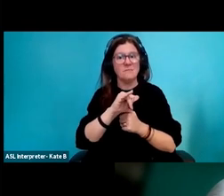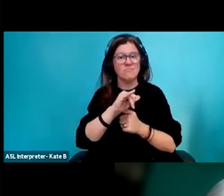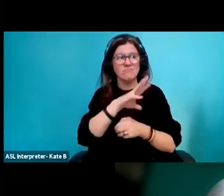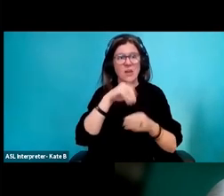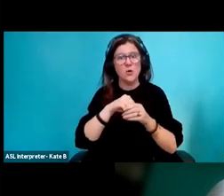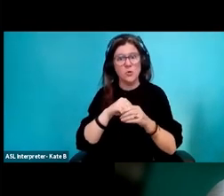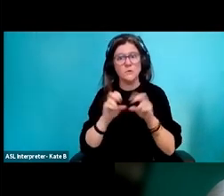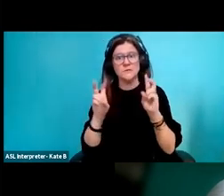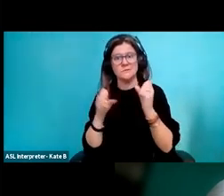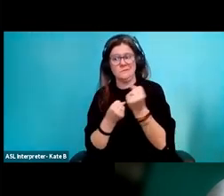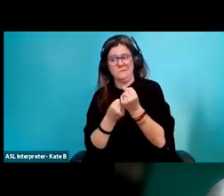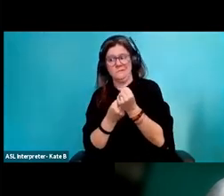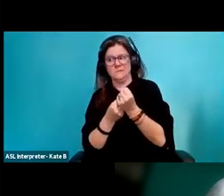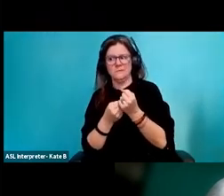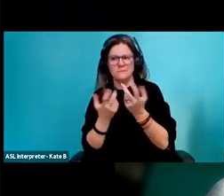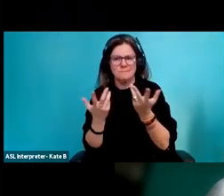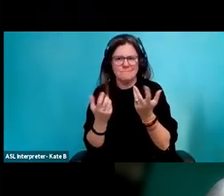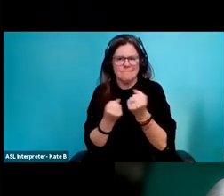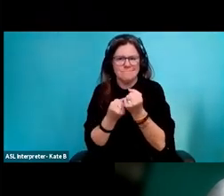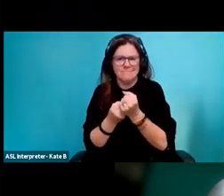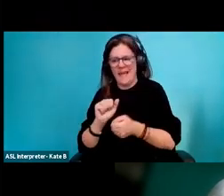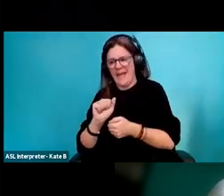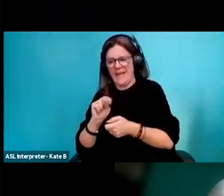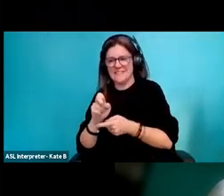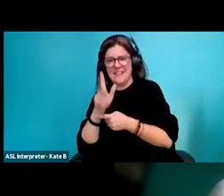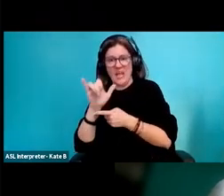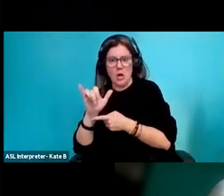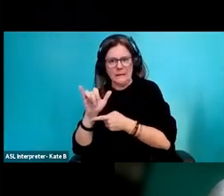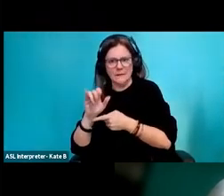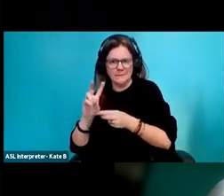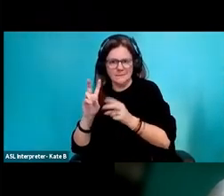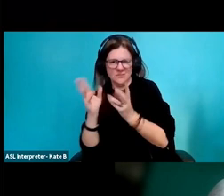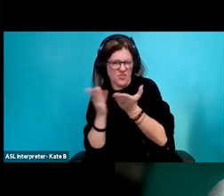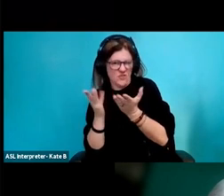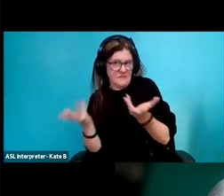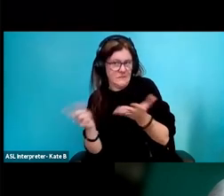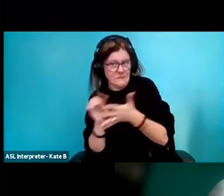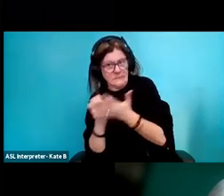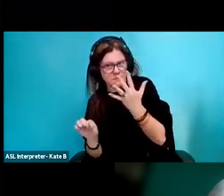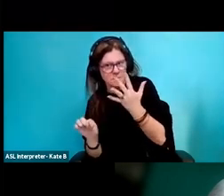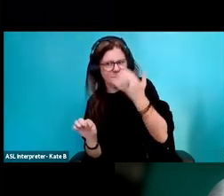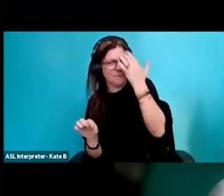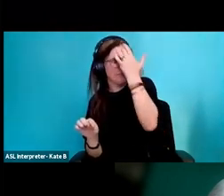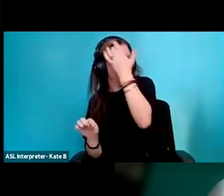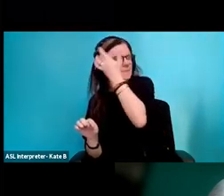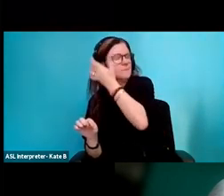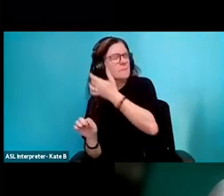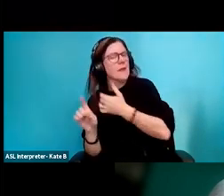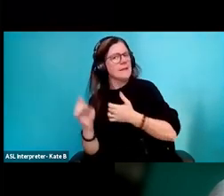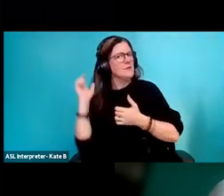we usually consider more ancillary services as well and so we want to be aware of the